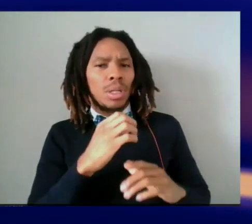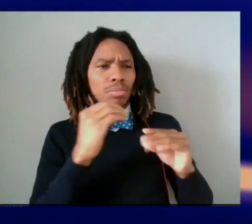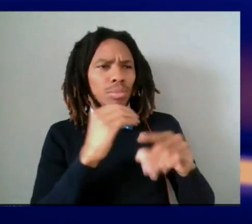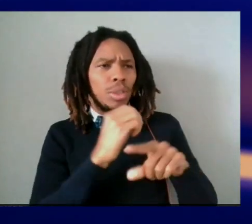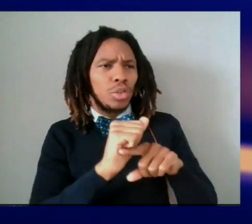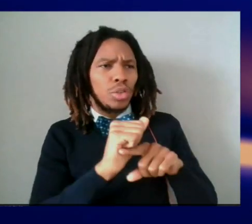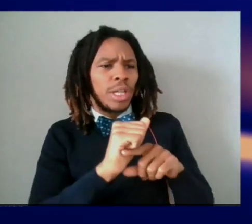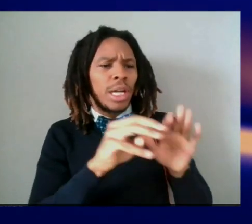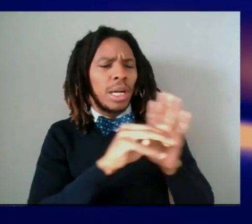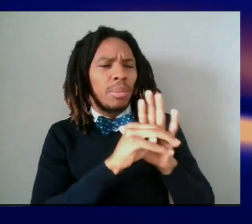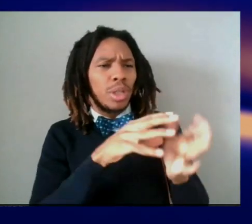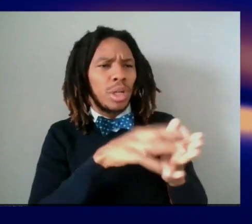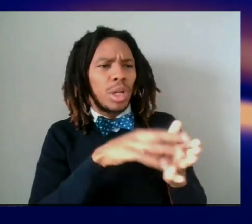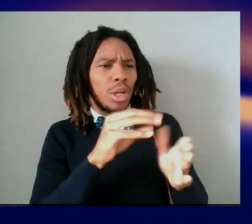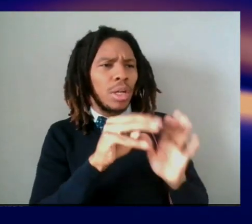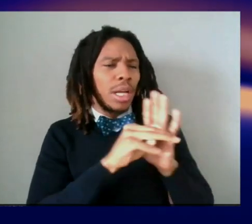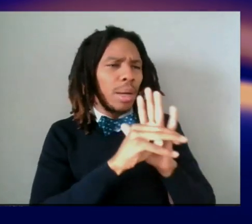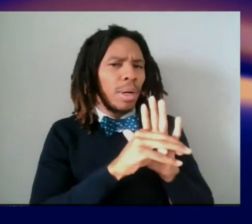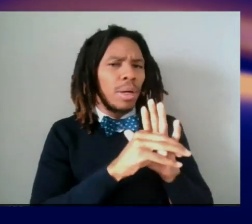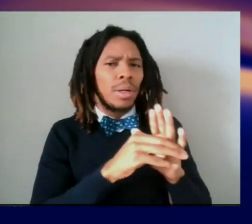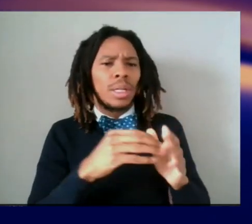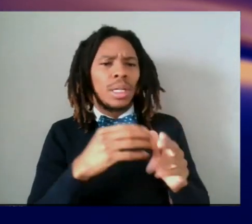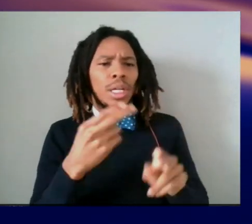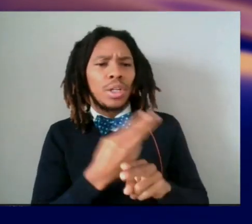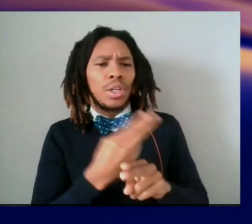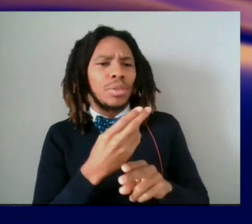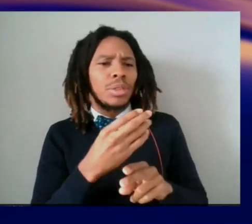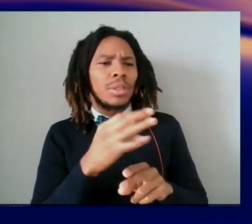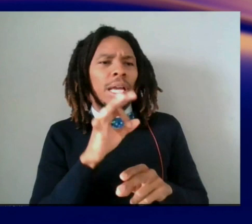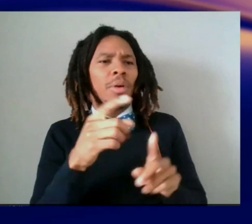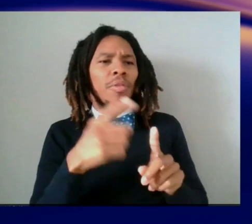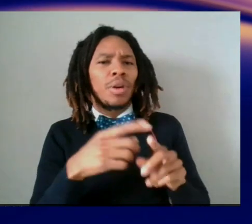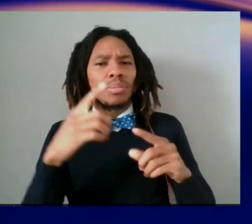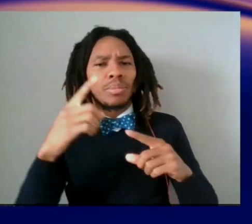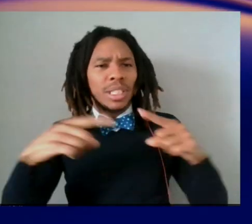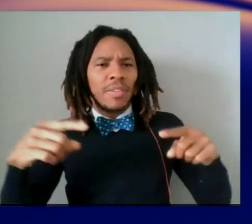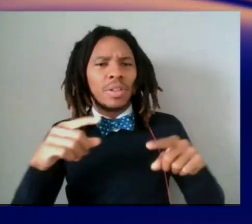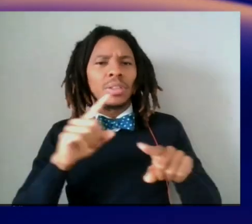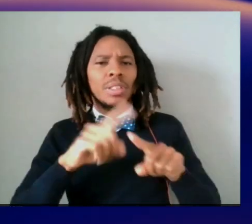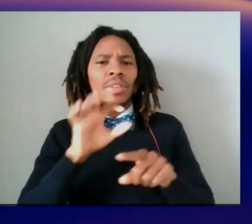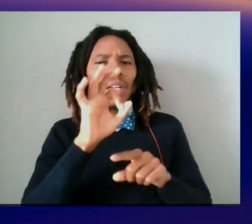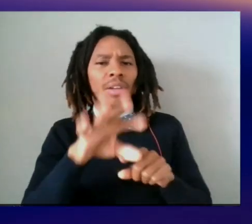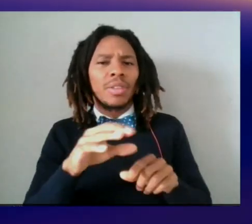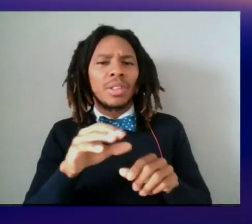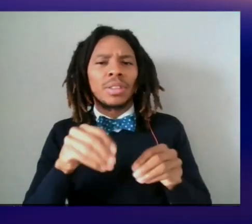and leverage inputs from a diverse set of inputs to reduce bias in your algorithms,